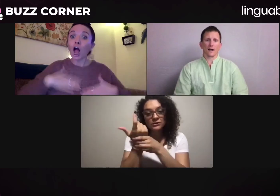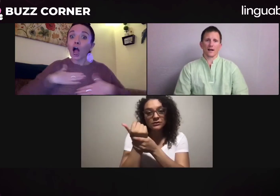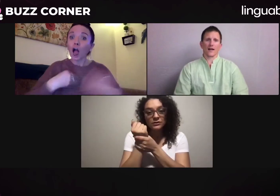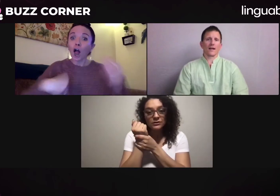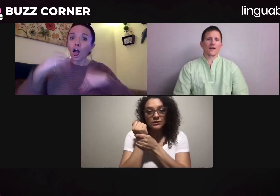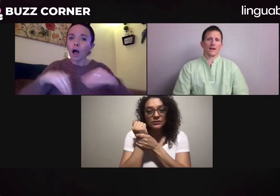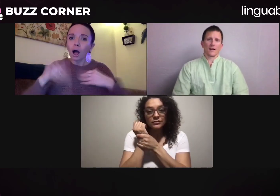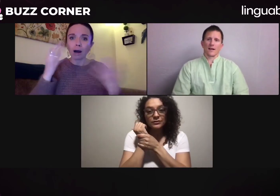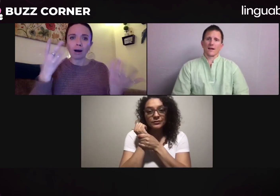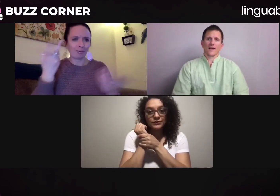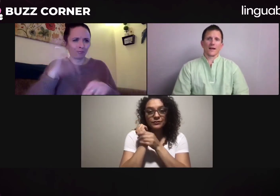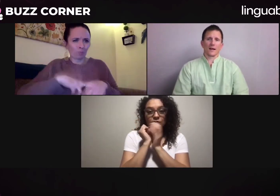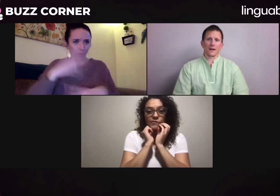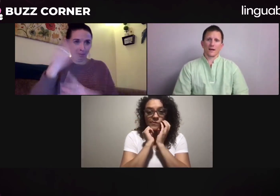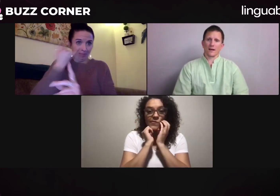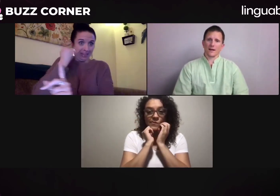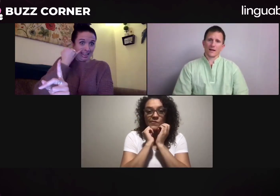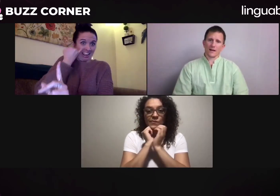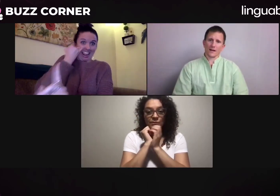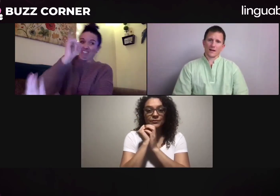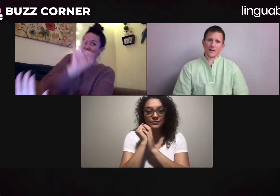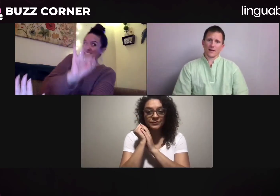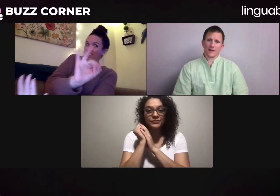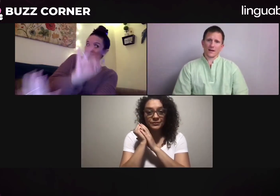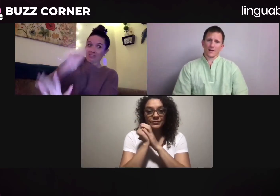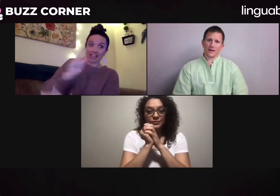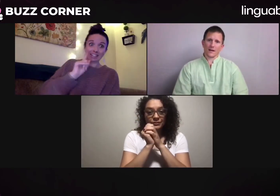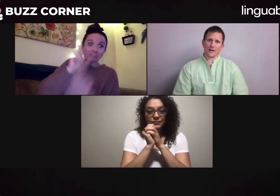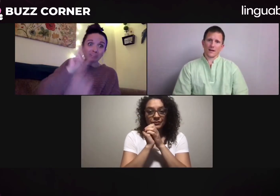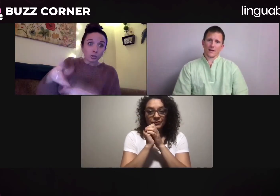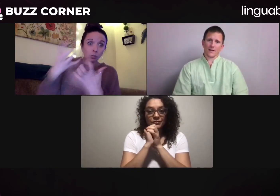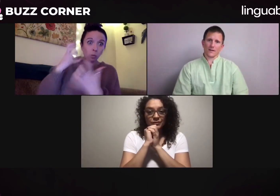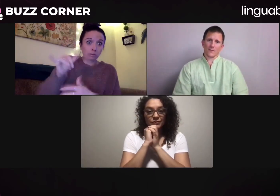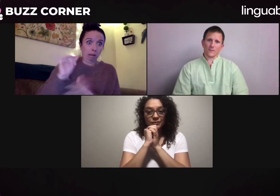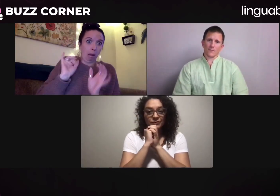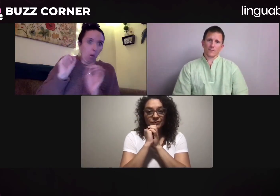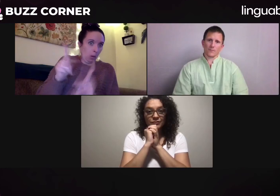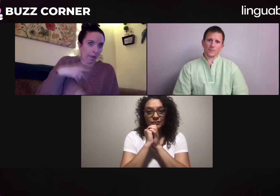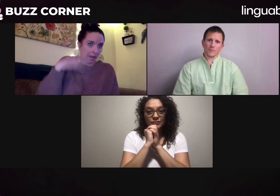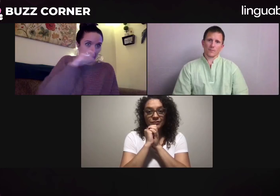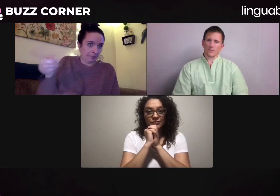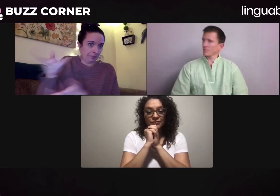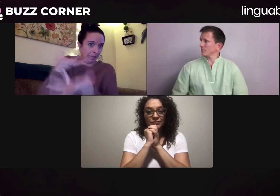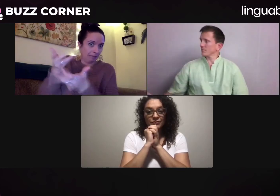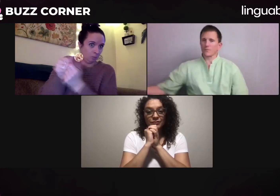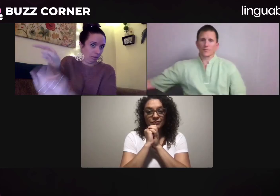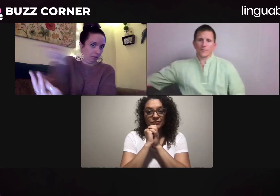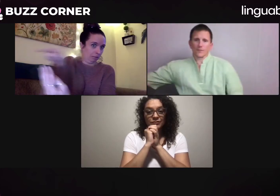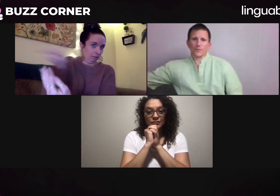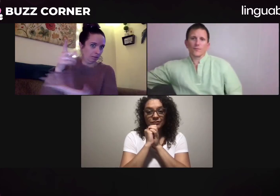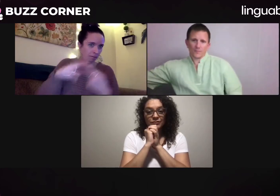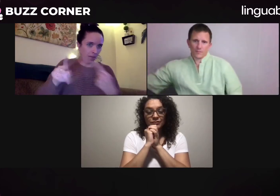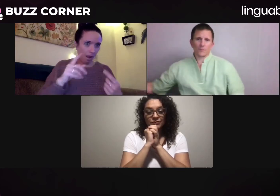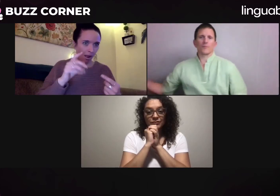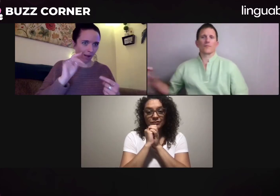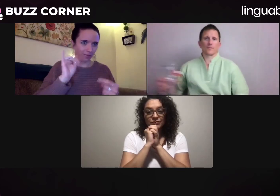Right. Right. And not just making the assumption right.